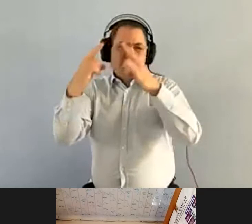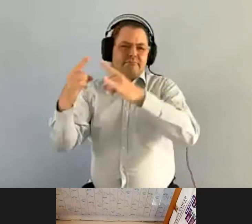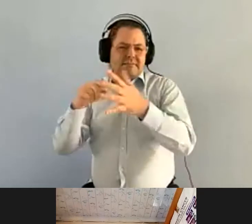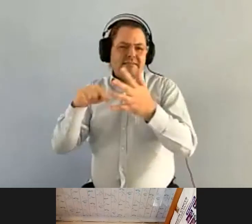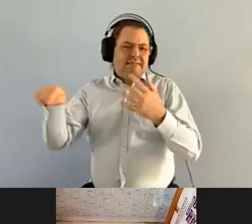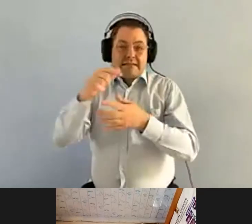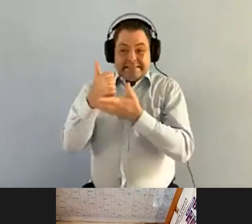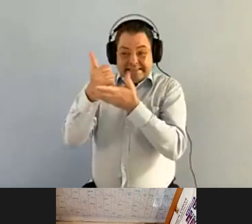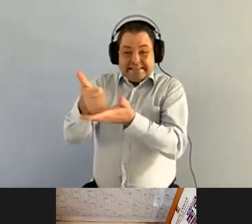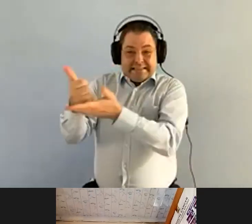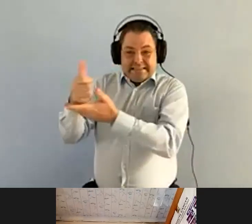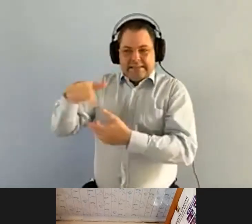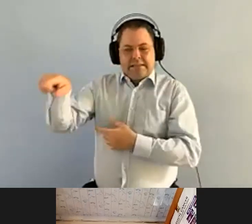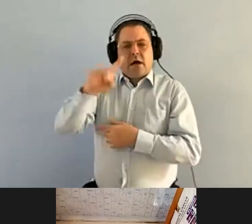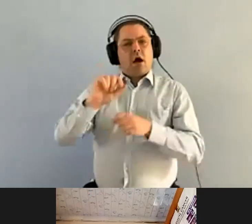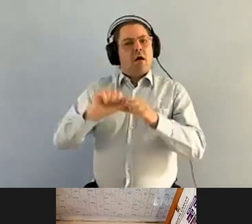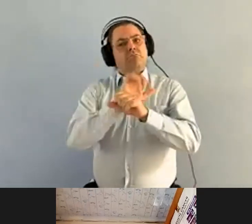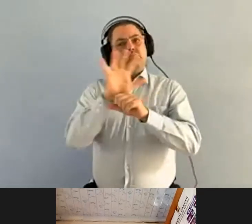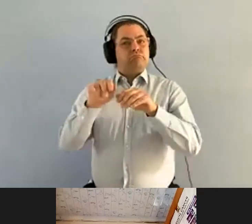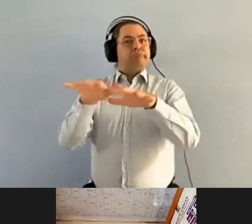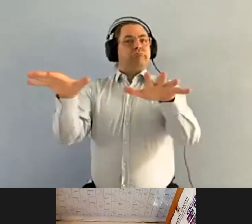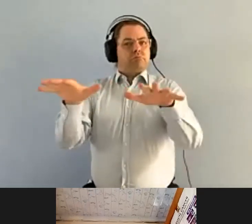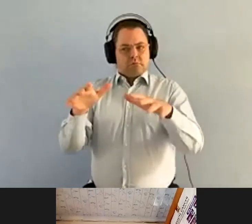disabilities living in humanitarian context during the pandemic. We're